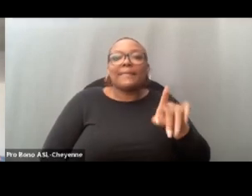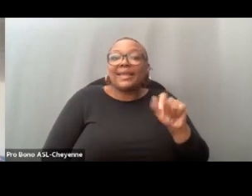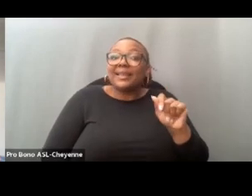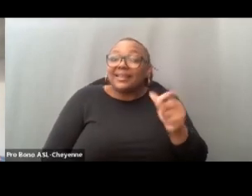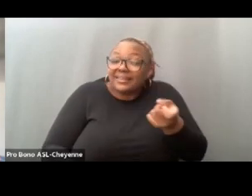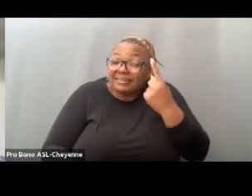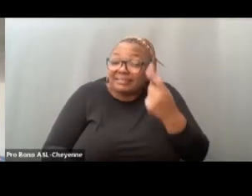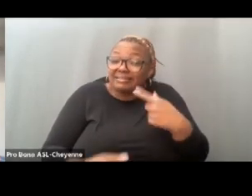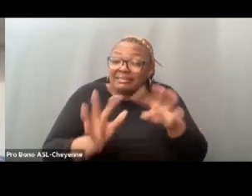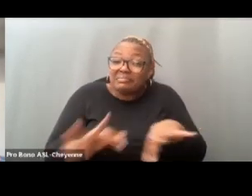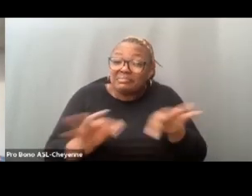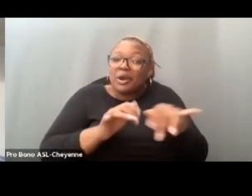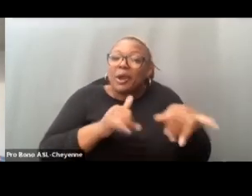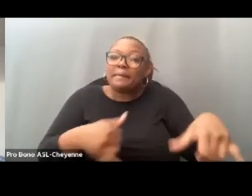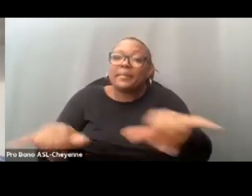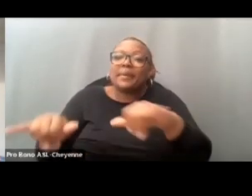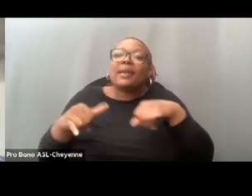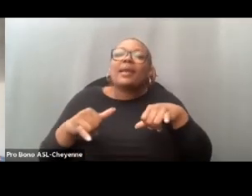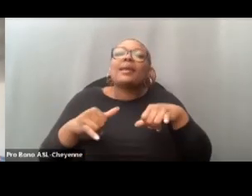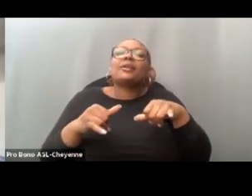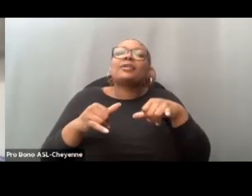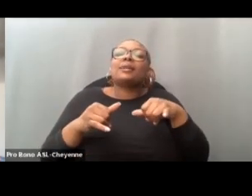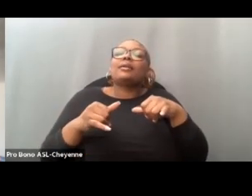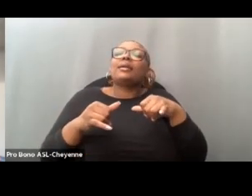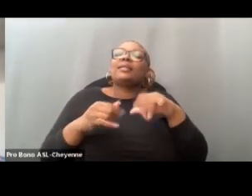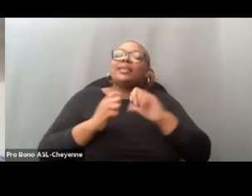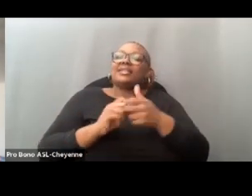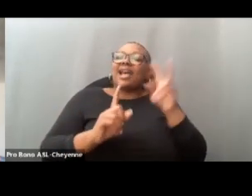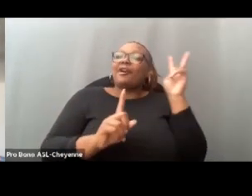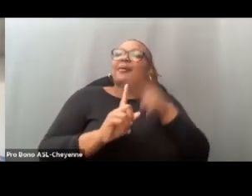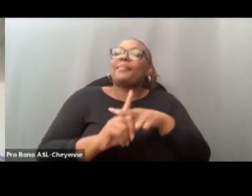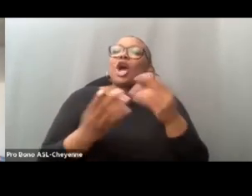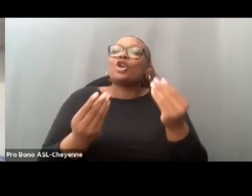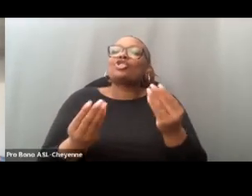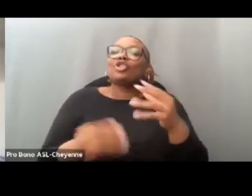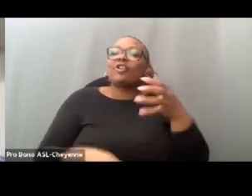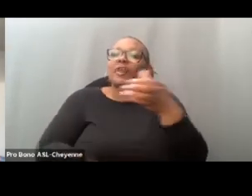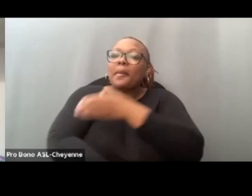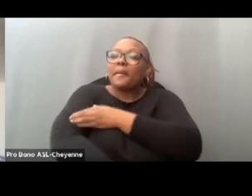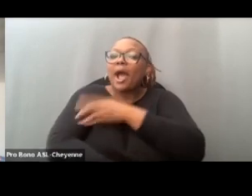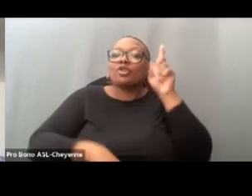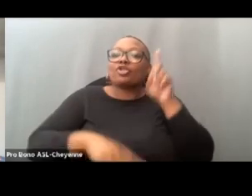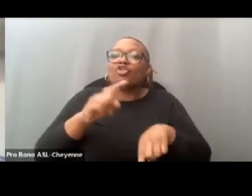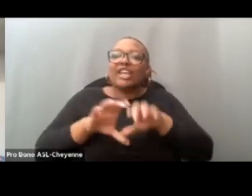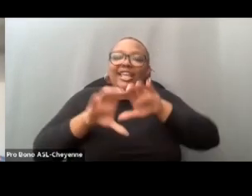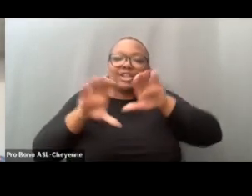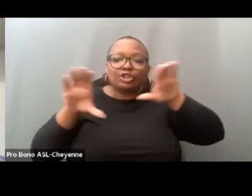and this is where soft power comes in. You can't just do soft power.